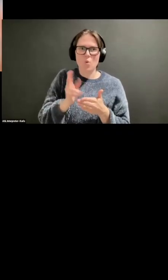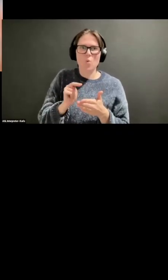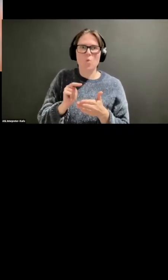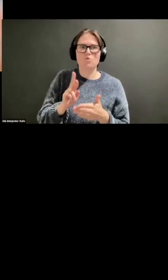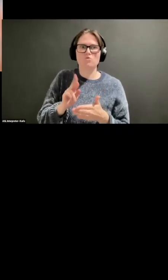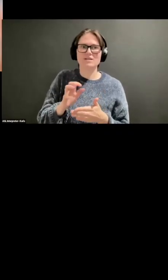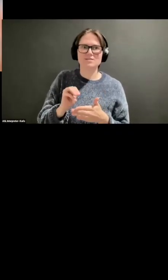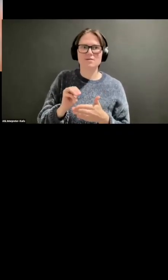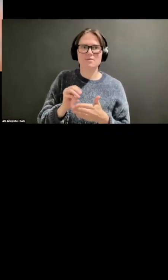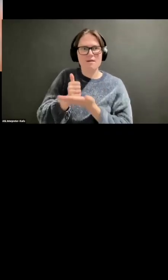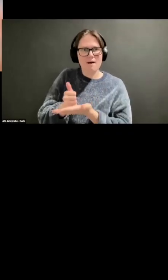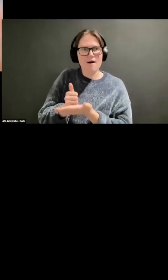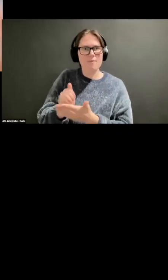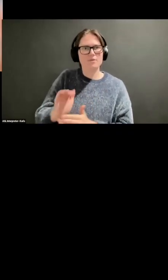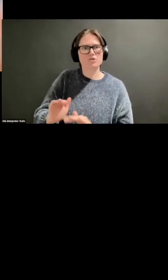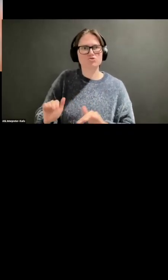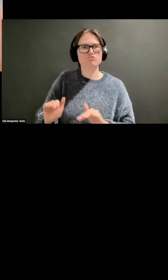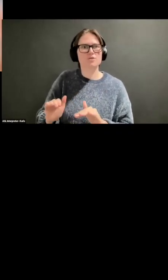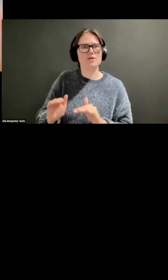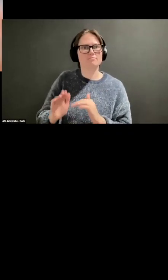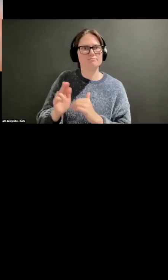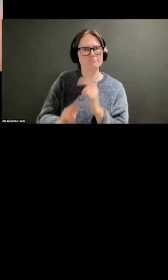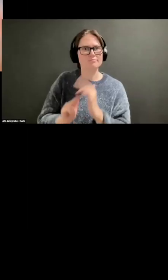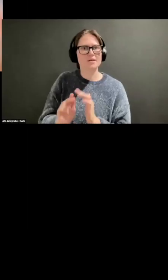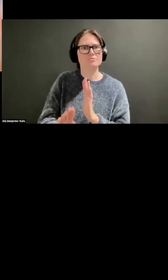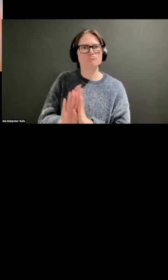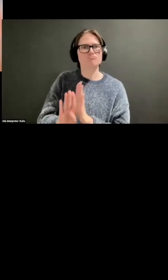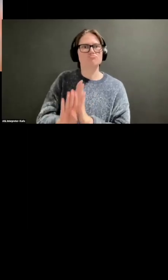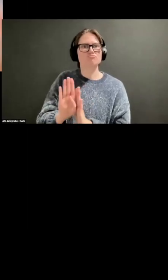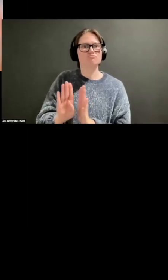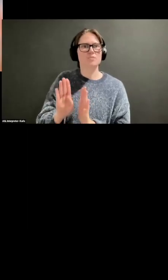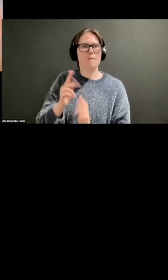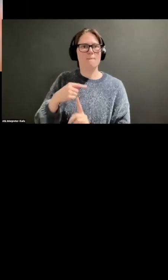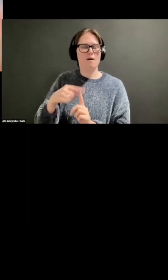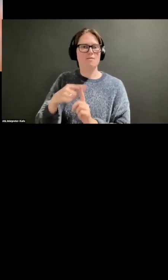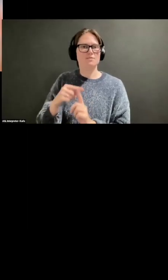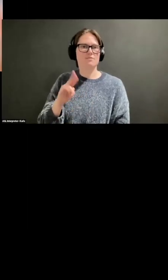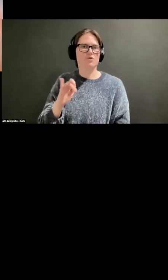And I think that that's the first thing that you need to be really clear and in touch